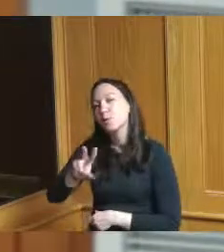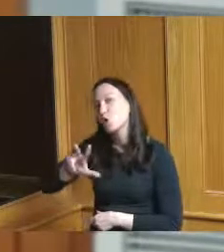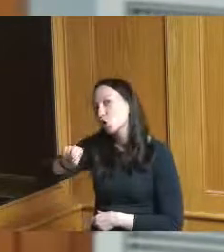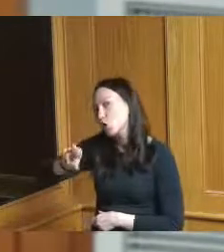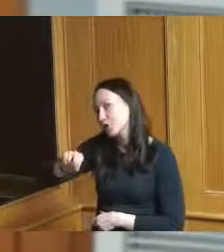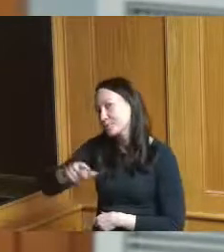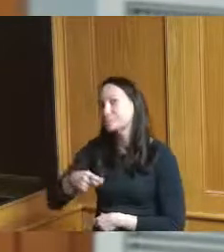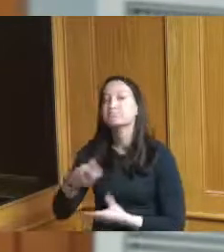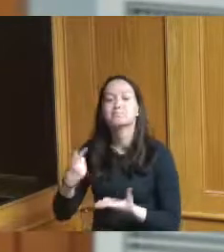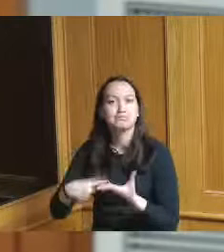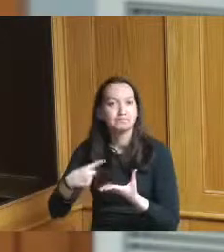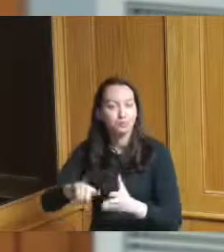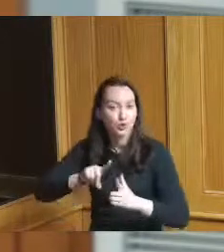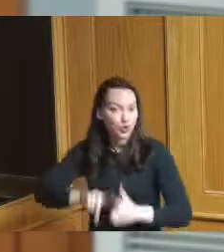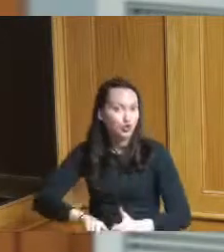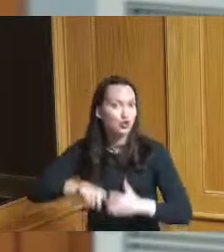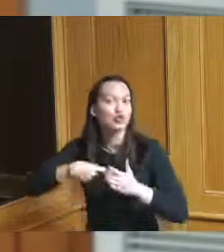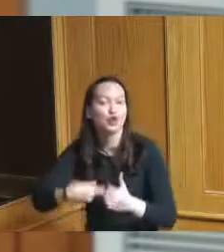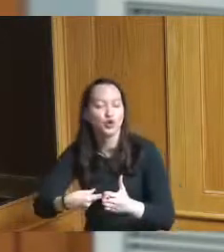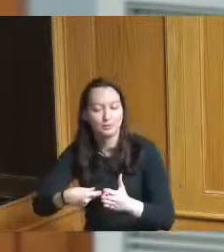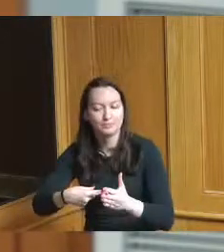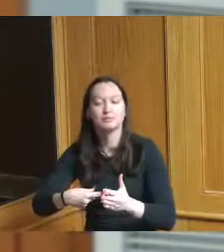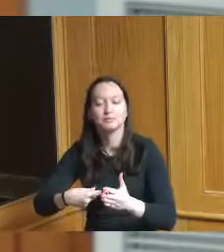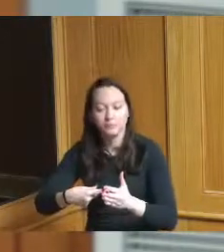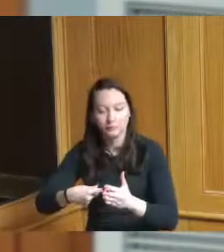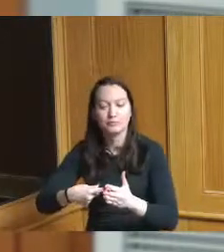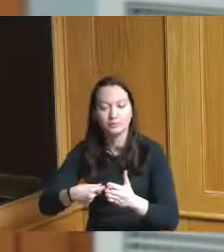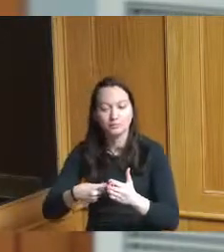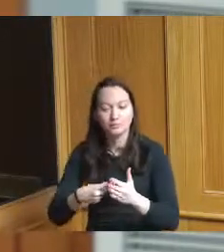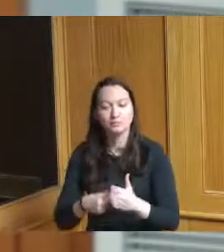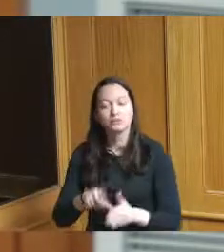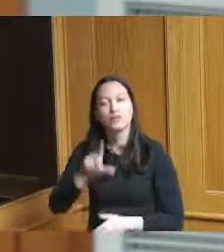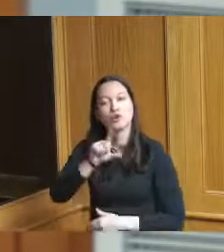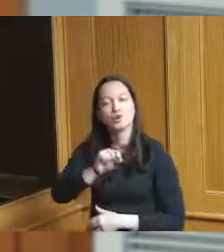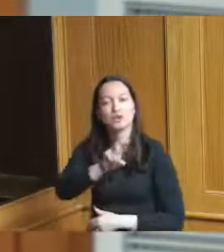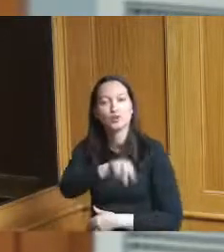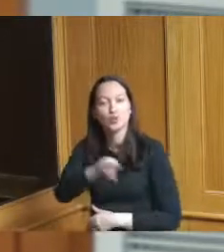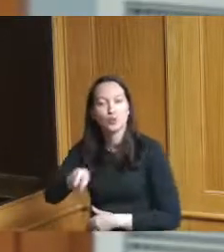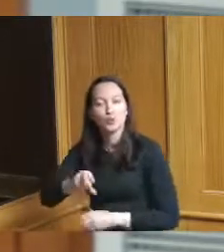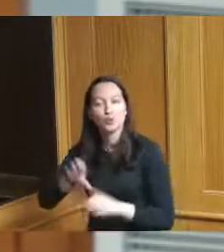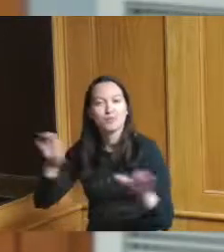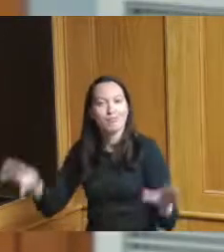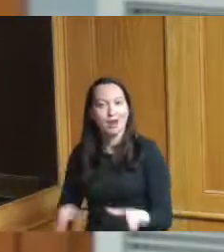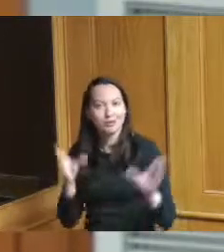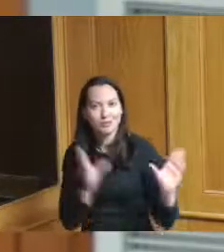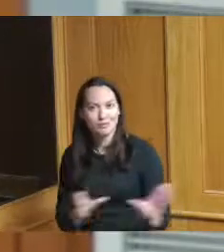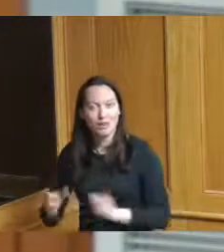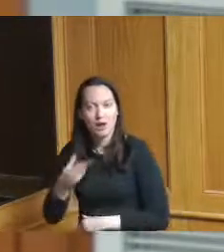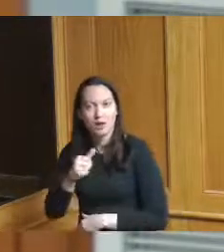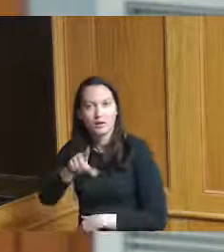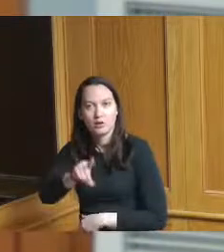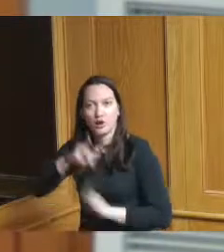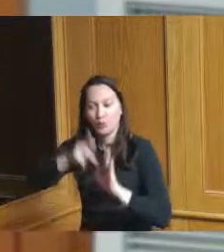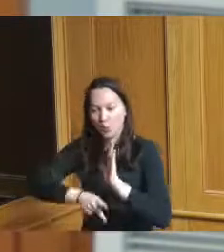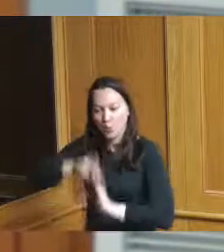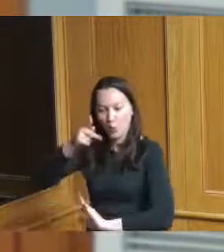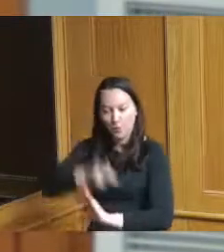here to kick off this adoption of the 2022 action plan for our HUD programs and that was the day